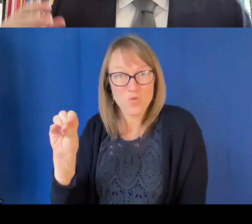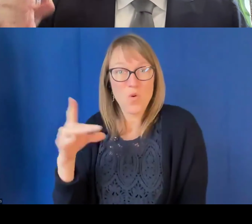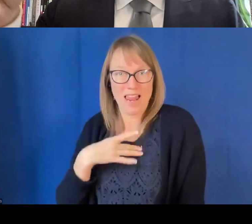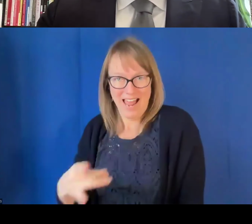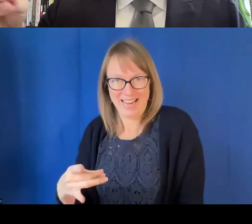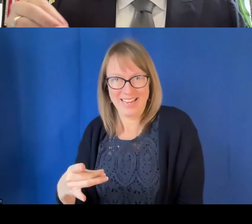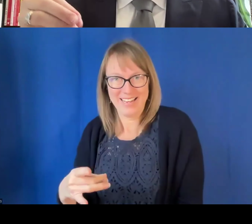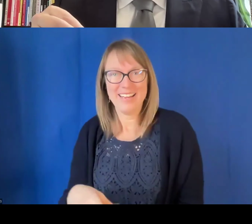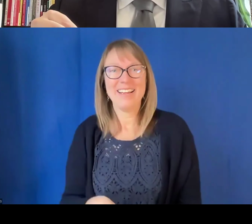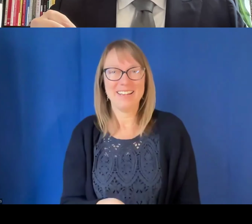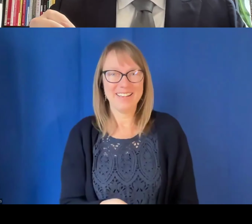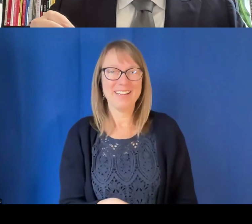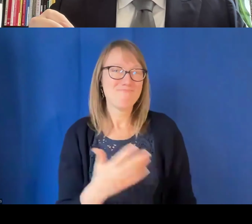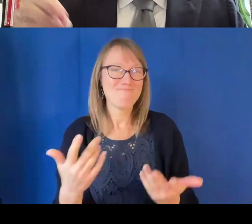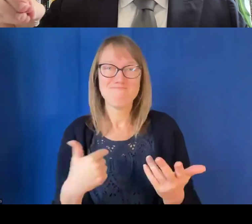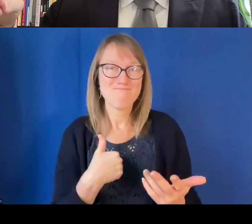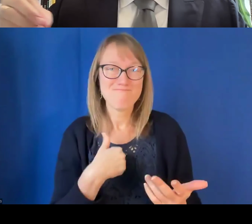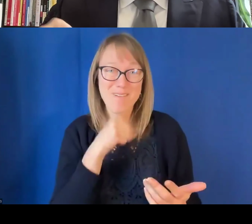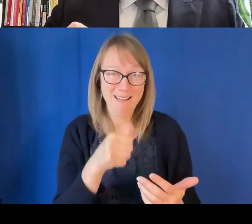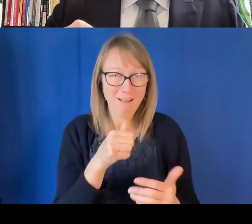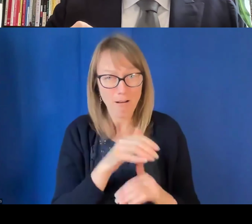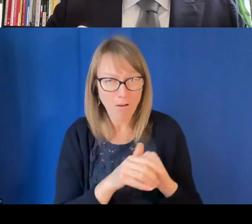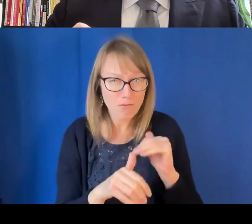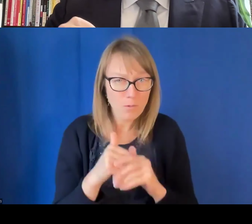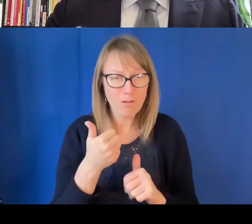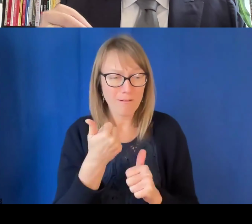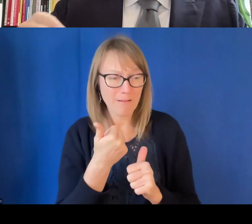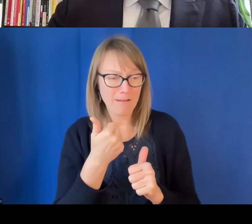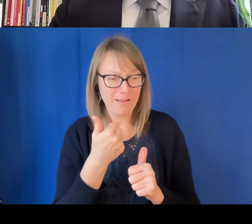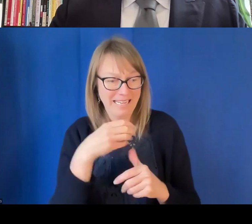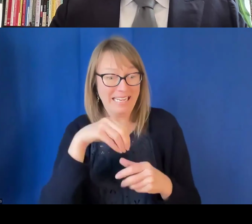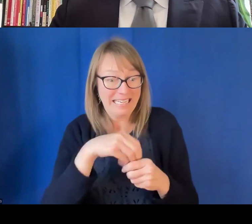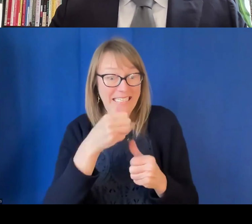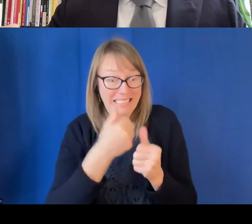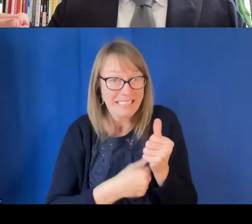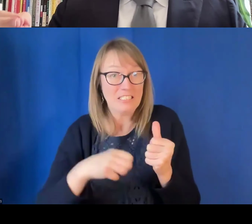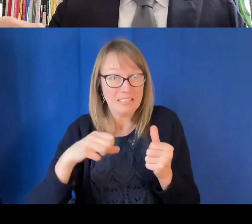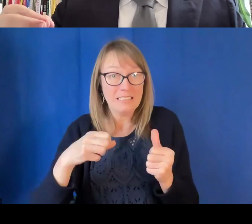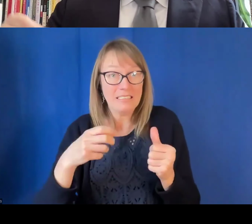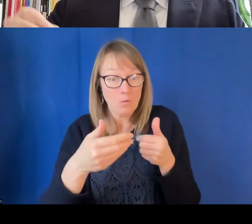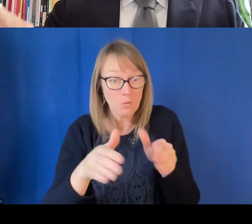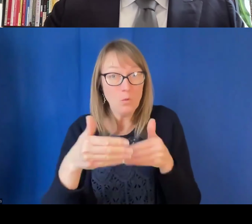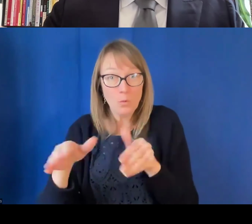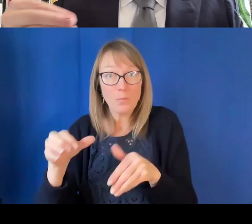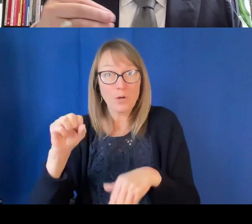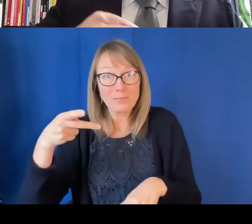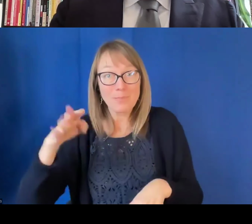So I might not be super comfortable in every space in my own building, but there are spaces